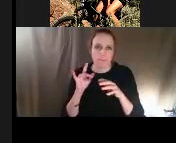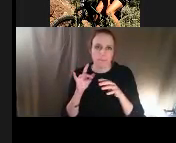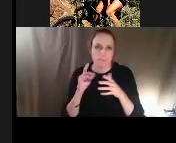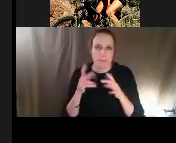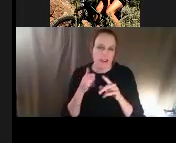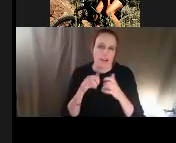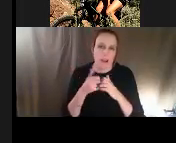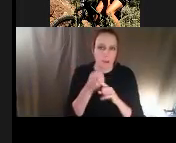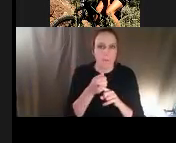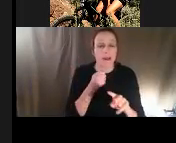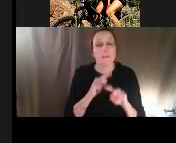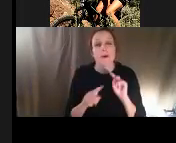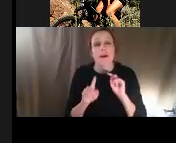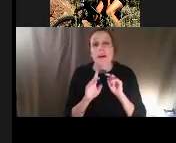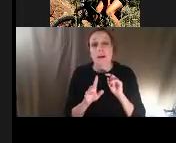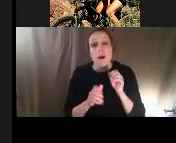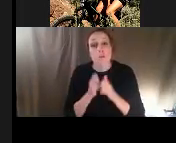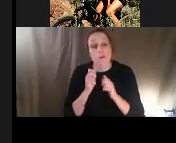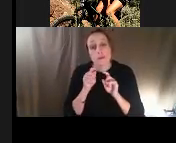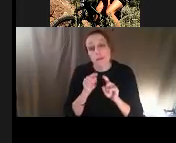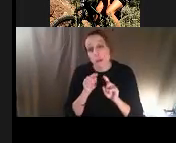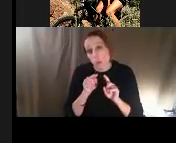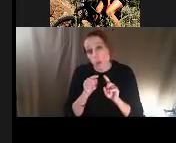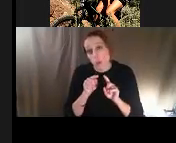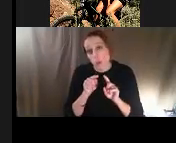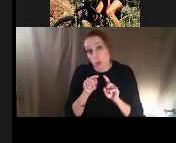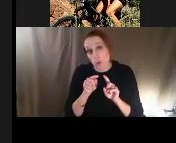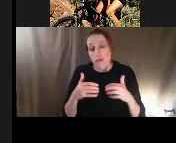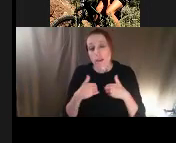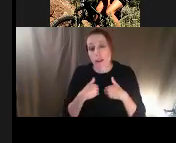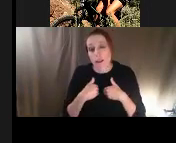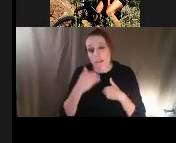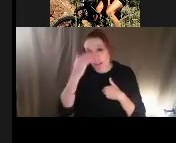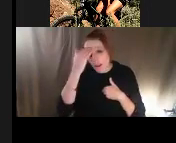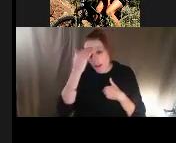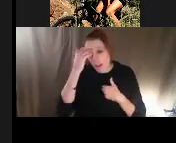again, if not all of you, have that foundational knowledge and understanding of trauma,